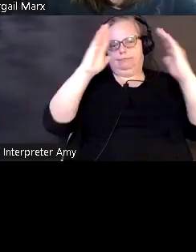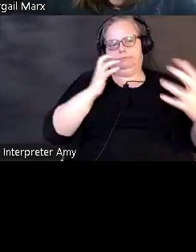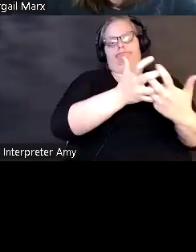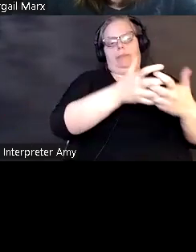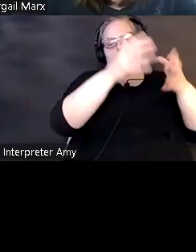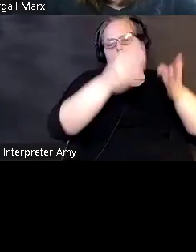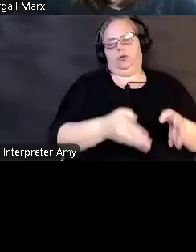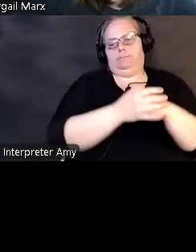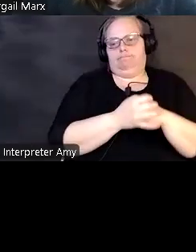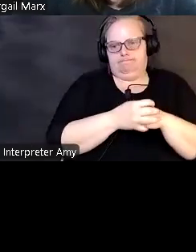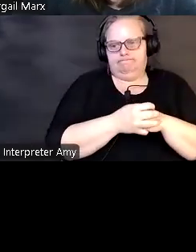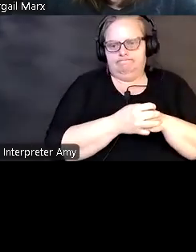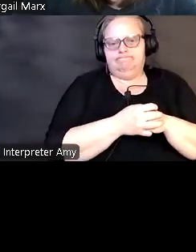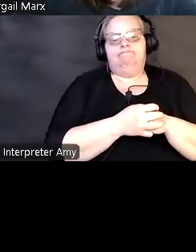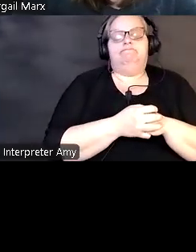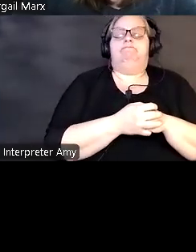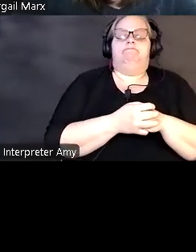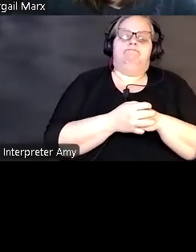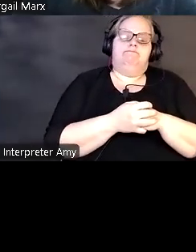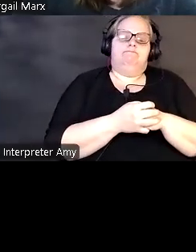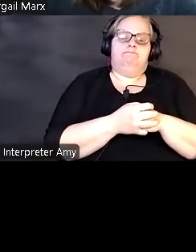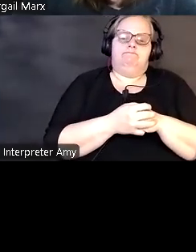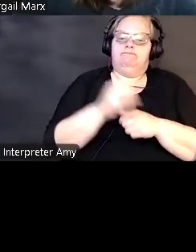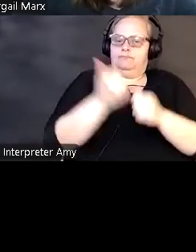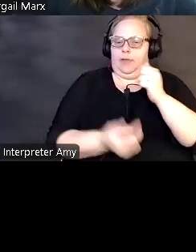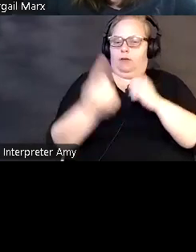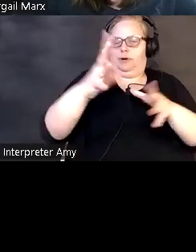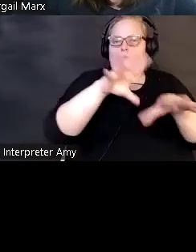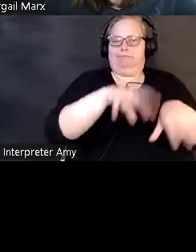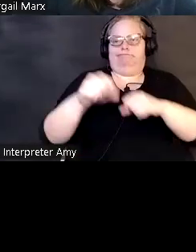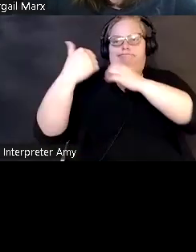And everyone shares a role in kind of the teaching and the use of the AAC system.